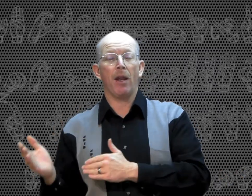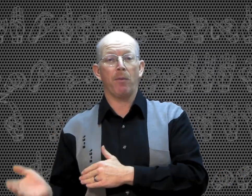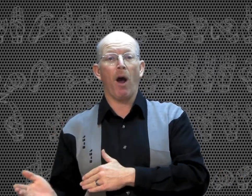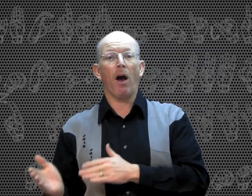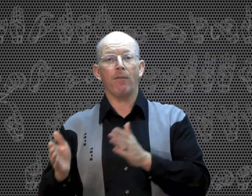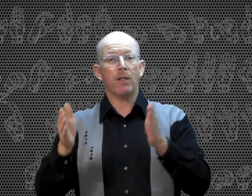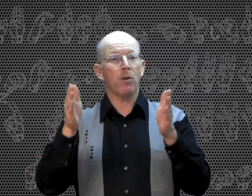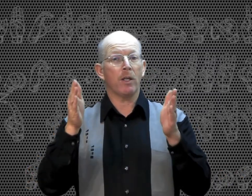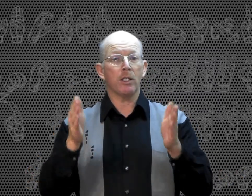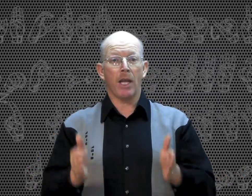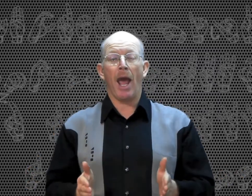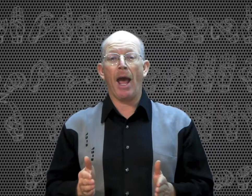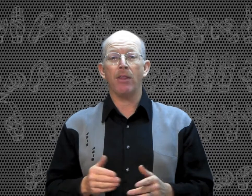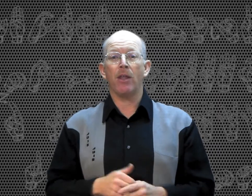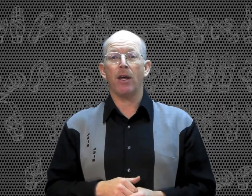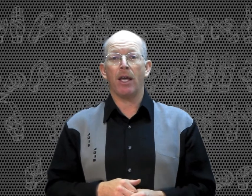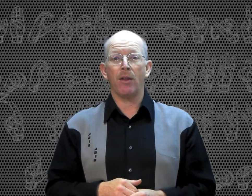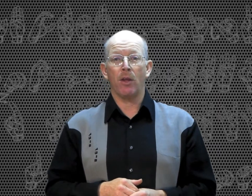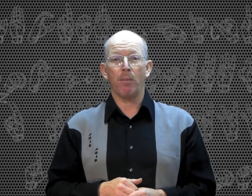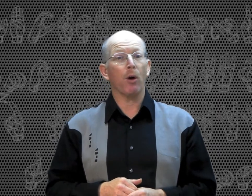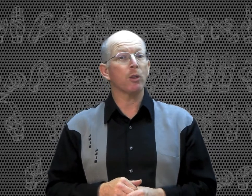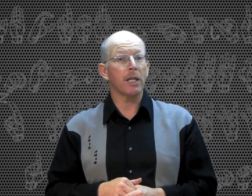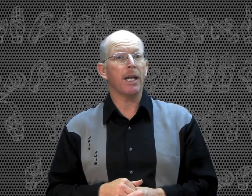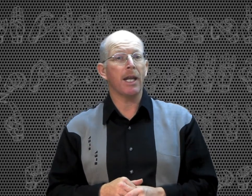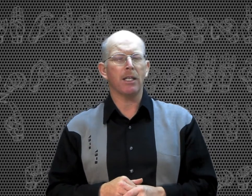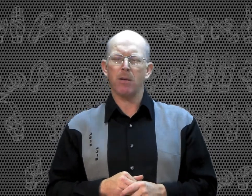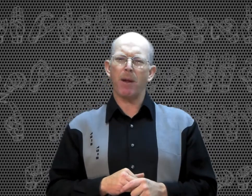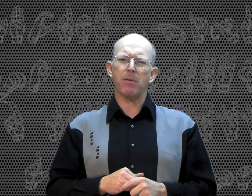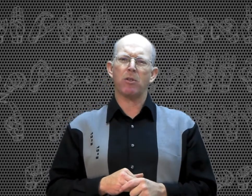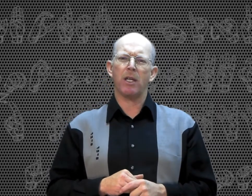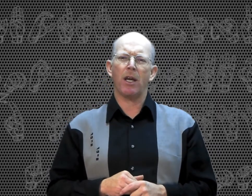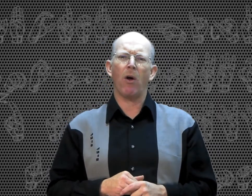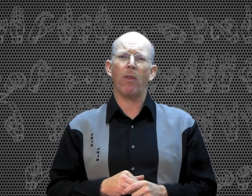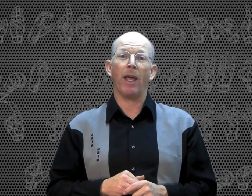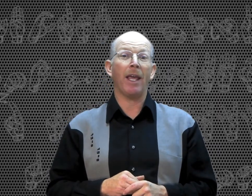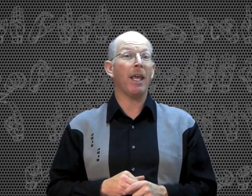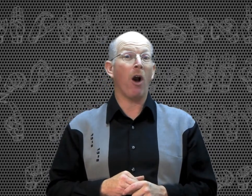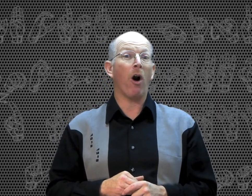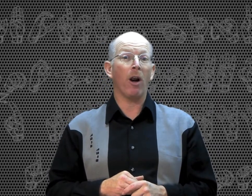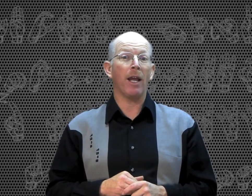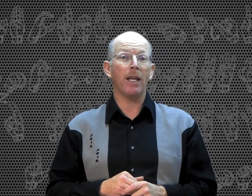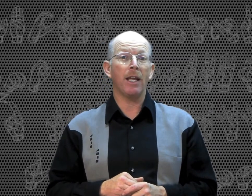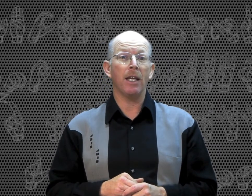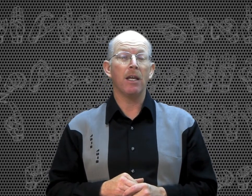Then often you can just add the PERSON ending. Sometimes you will see it called the -ER ending.